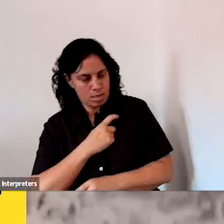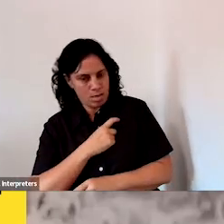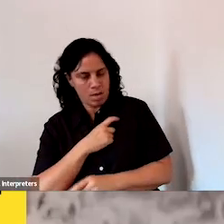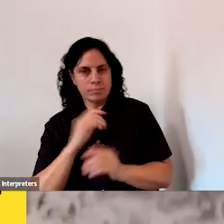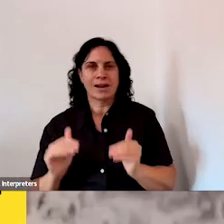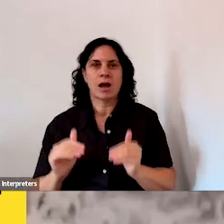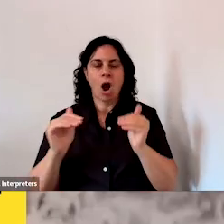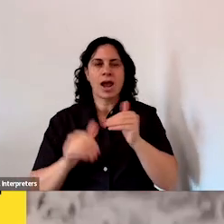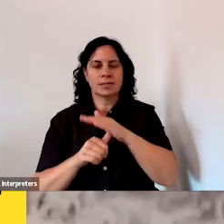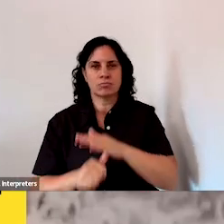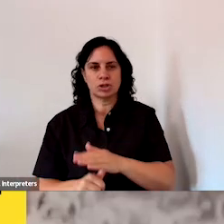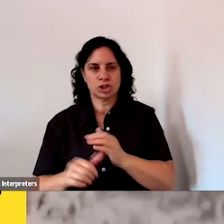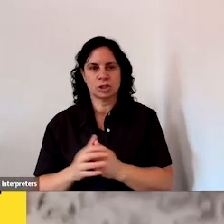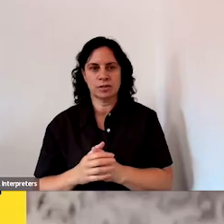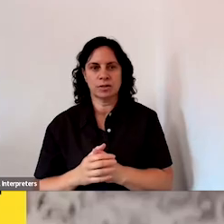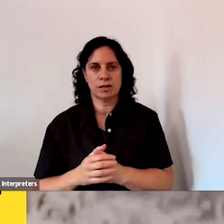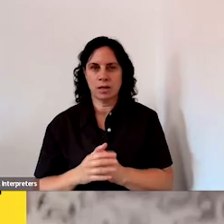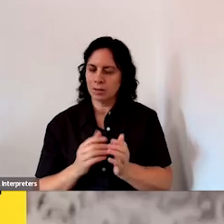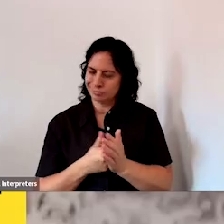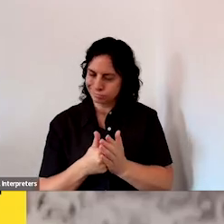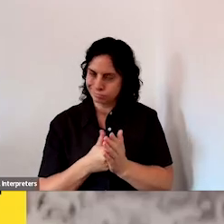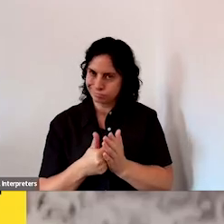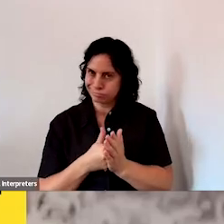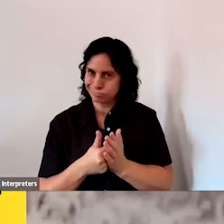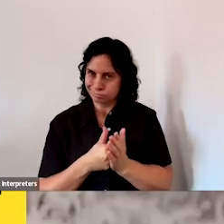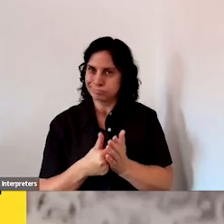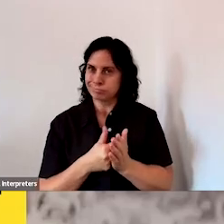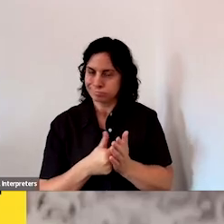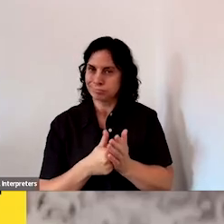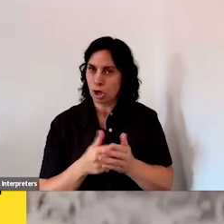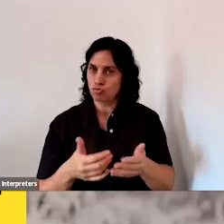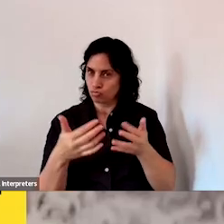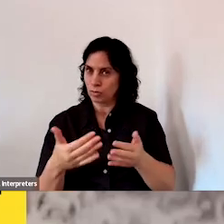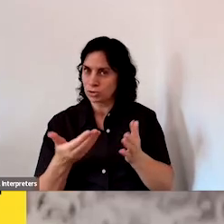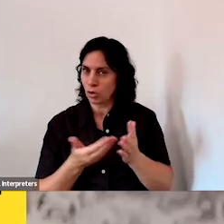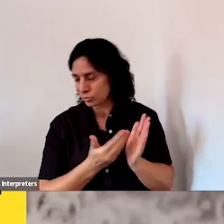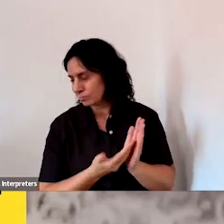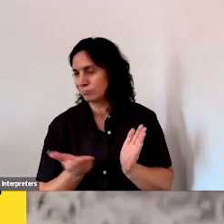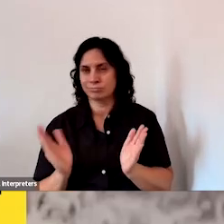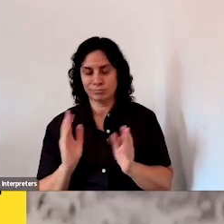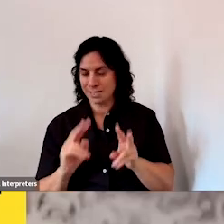Now, this was a very consistent pattern across all of our analyzes. These findings highlight